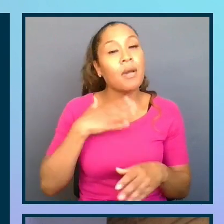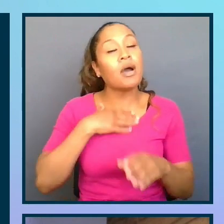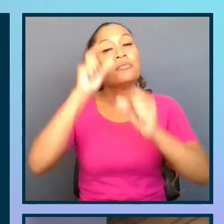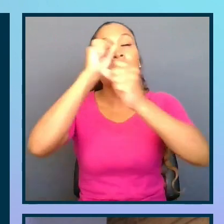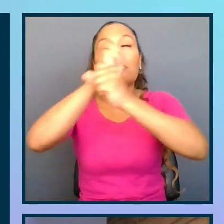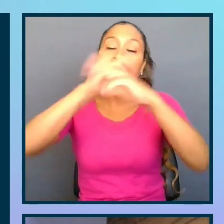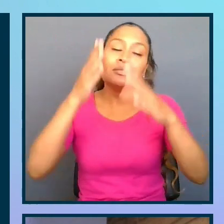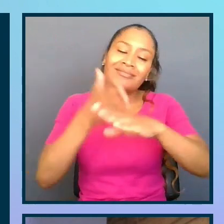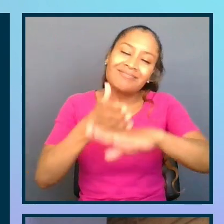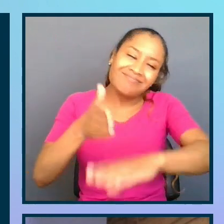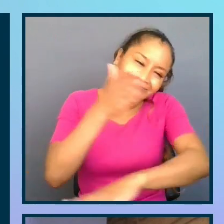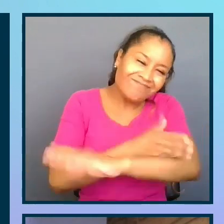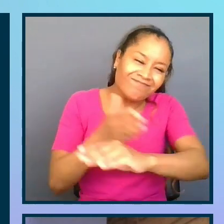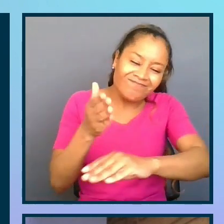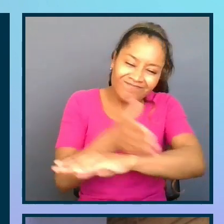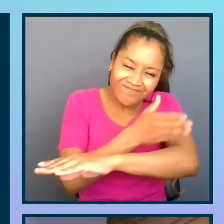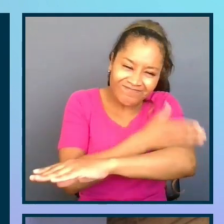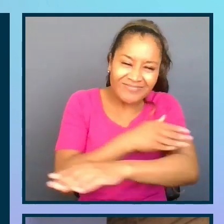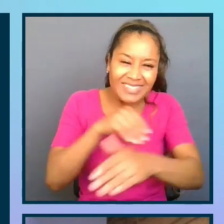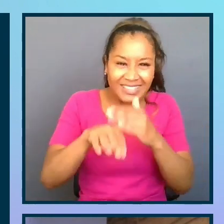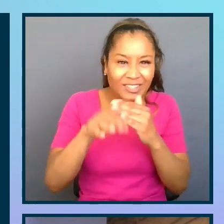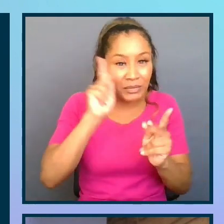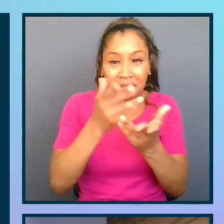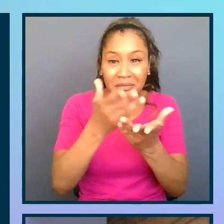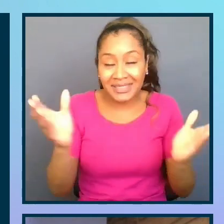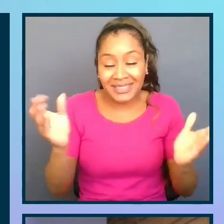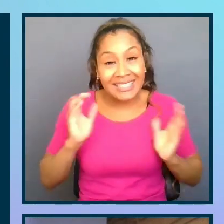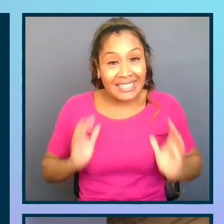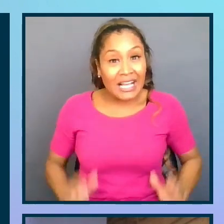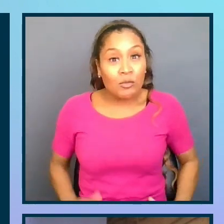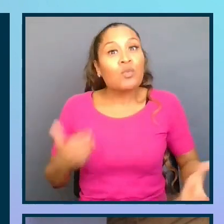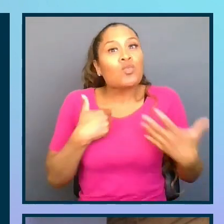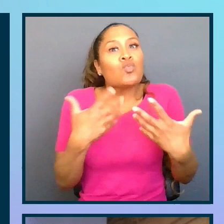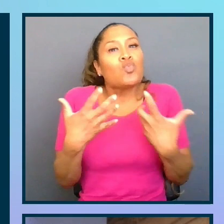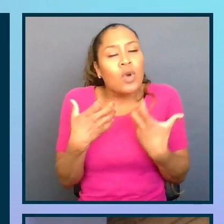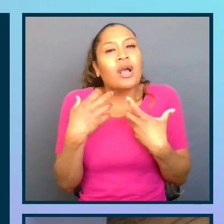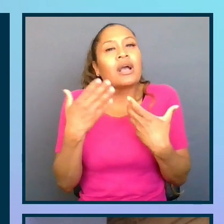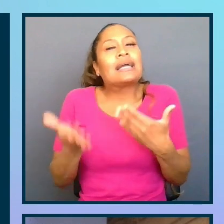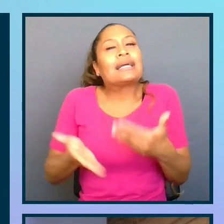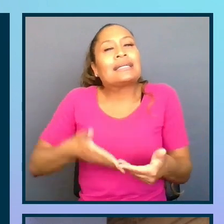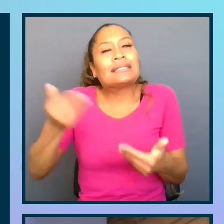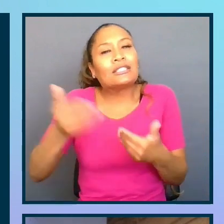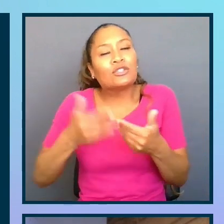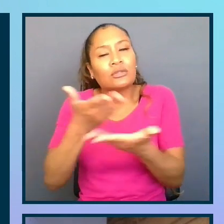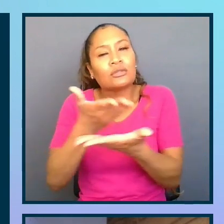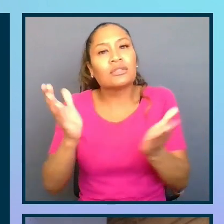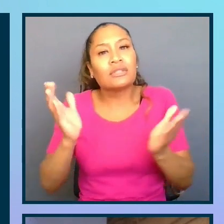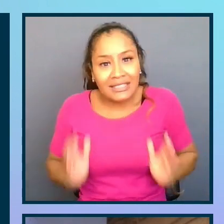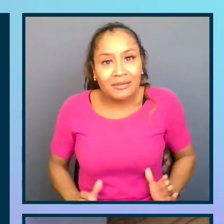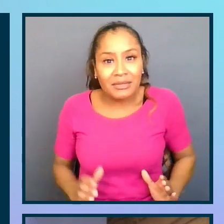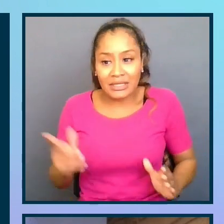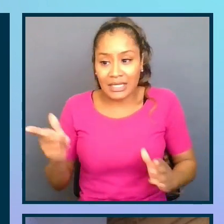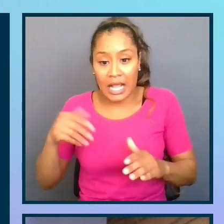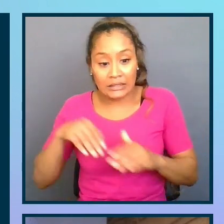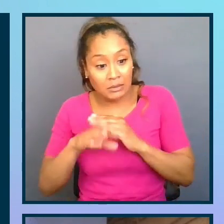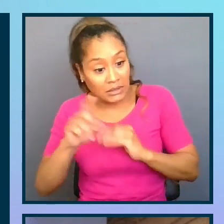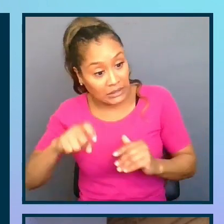for our people and also for our customers. We want to make it easy for customers with accessibility needs to do business with us